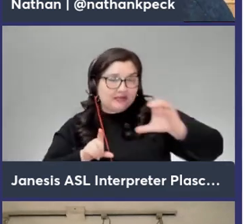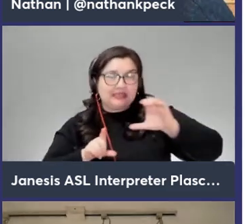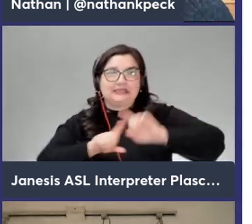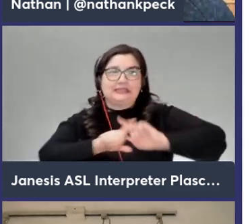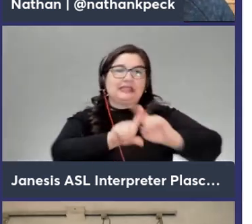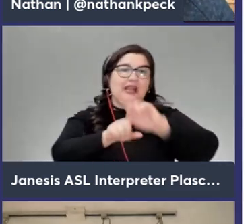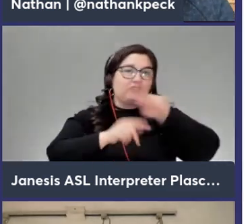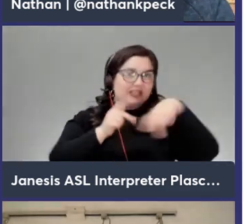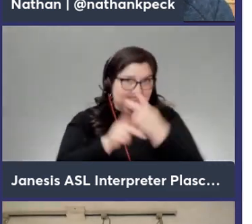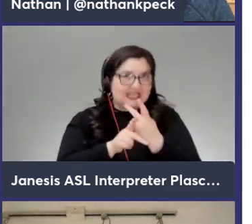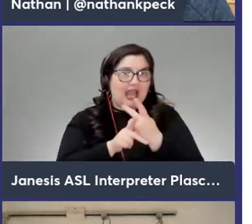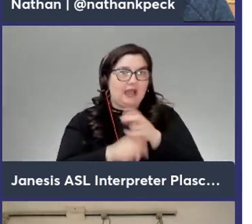and Rigetti is one of them.